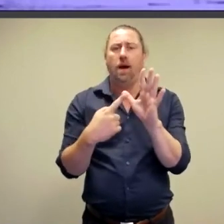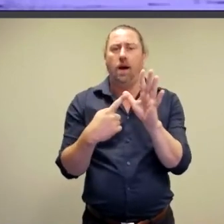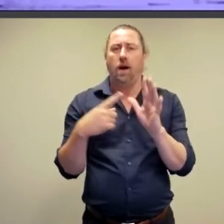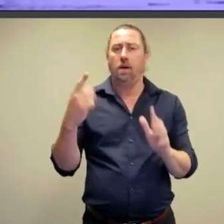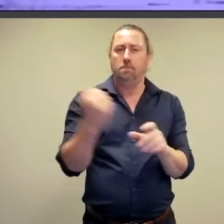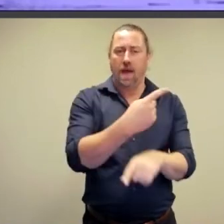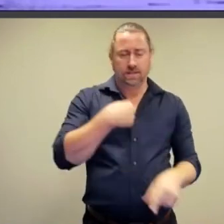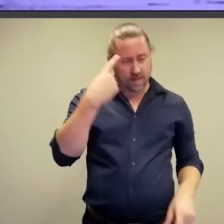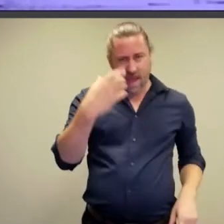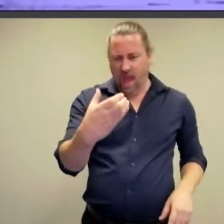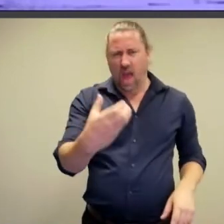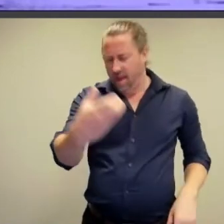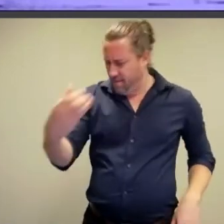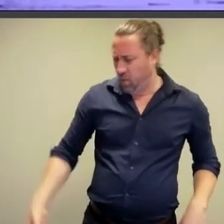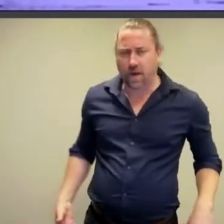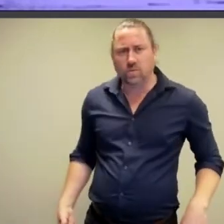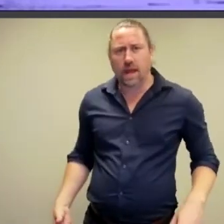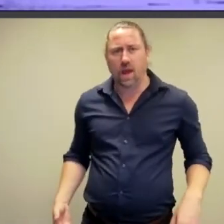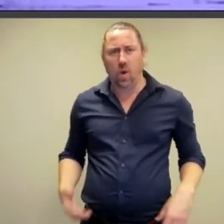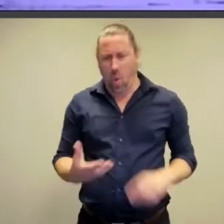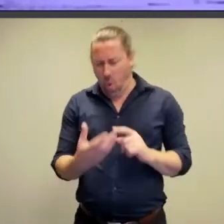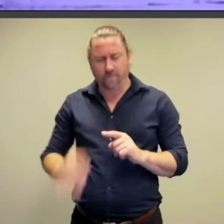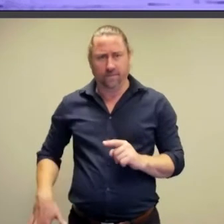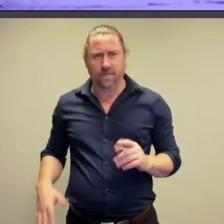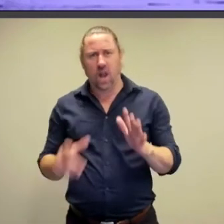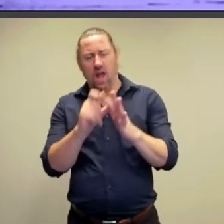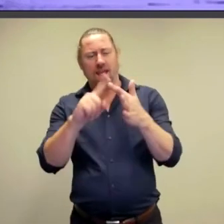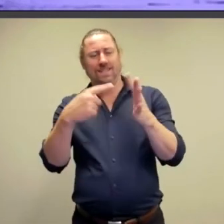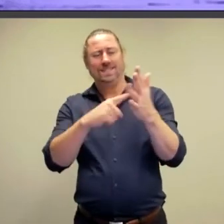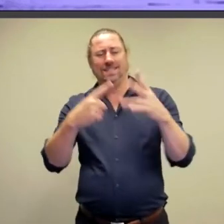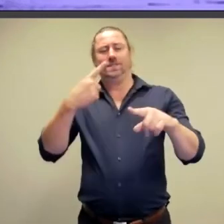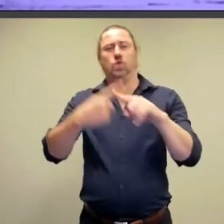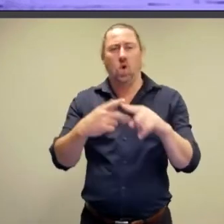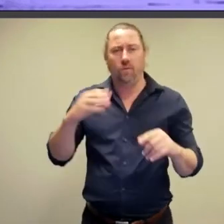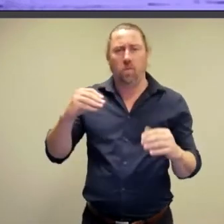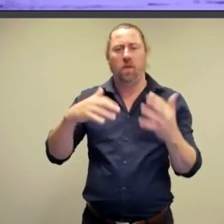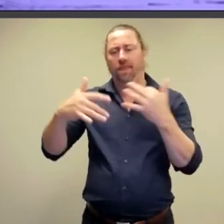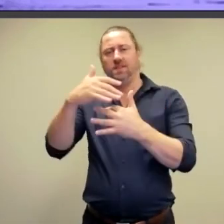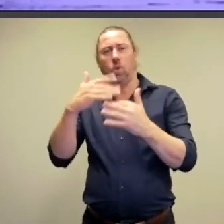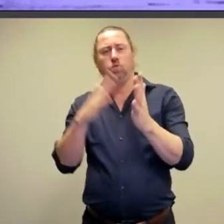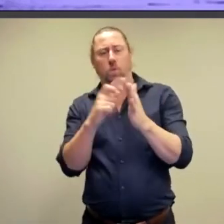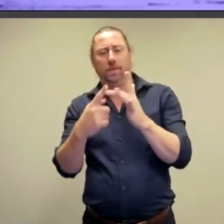get off our phones and detox